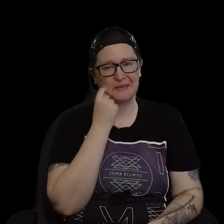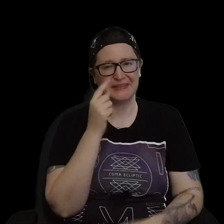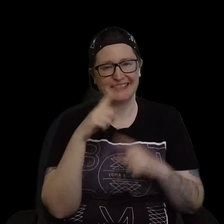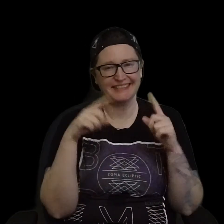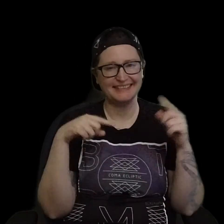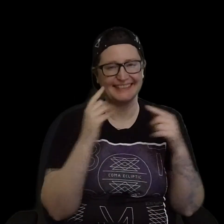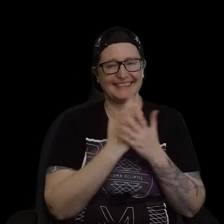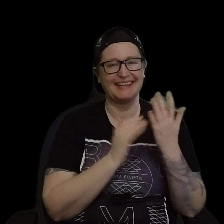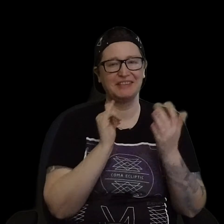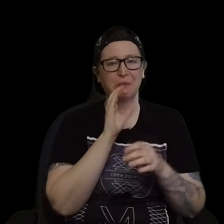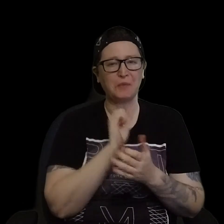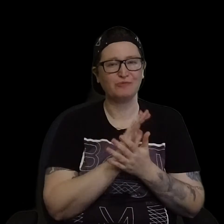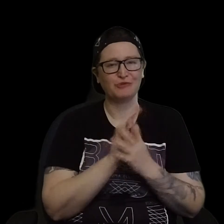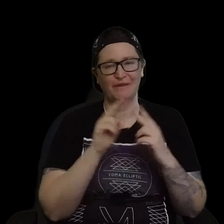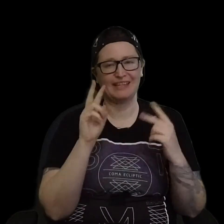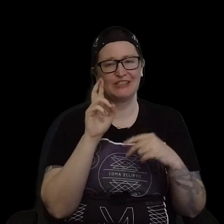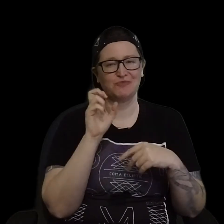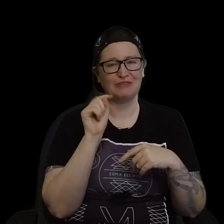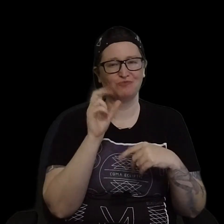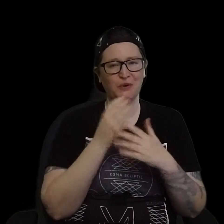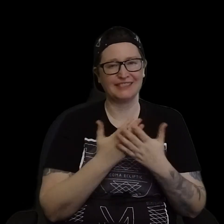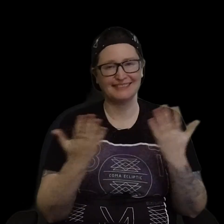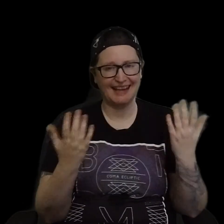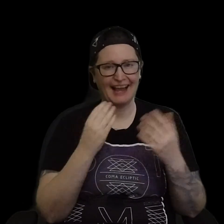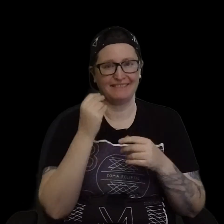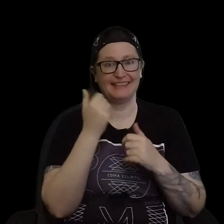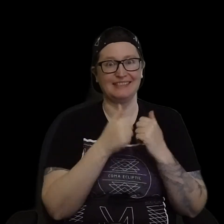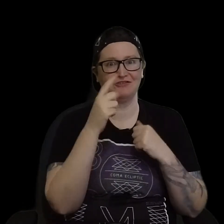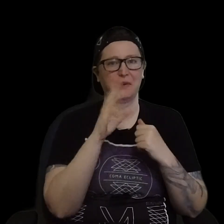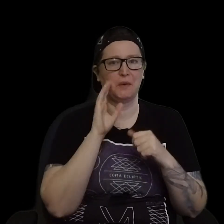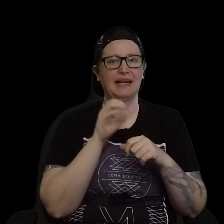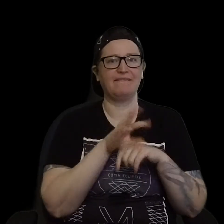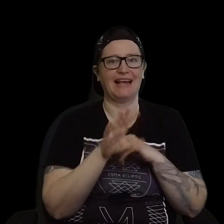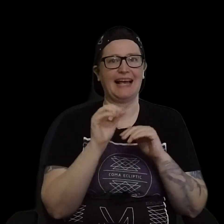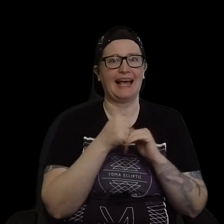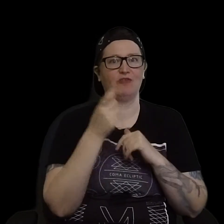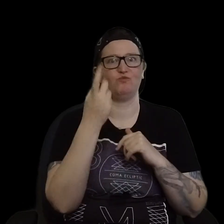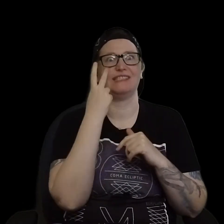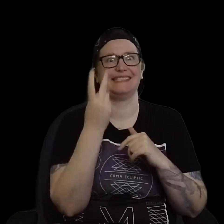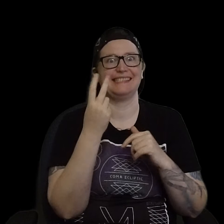so I think the deck is cool because it's kind of old school more retro things so each one is